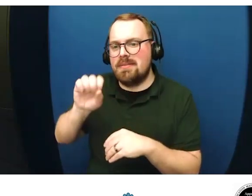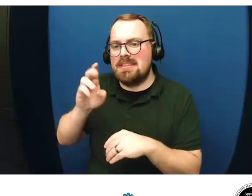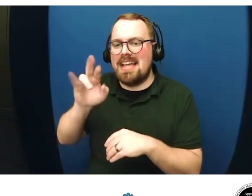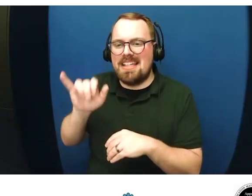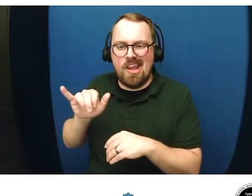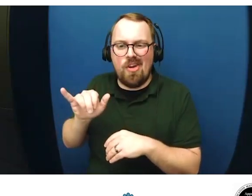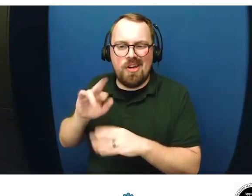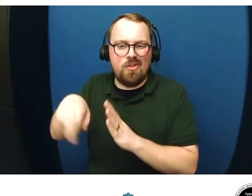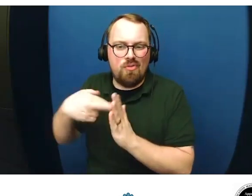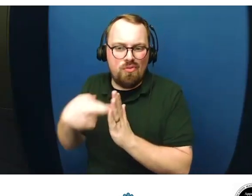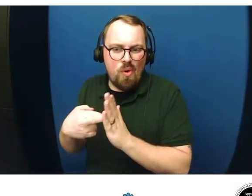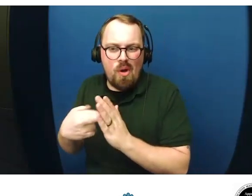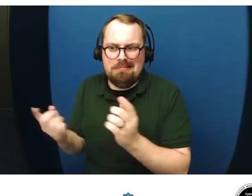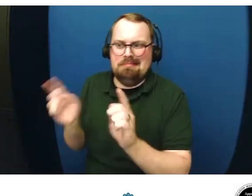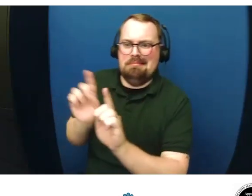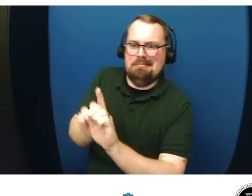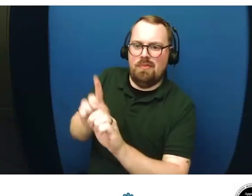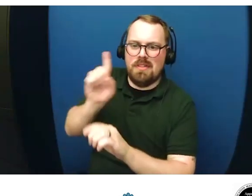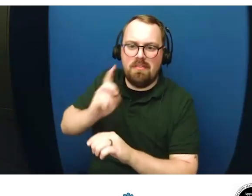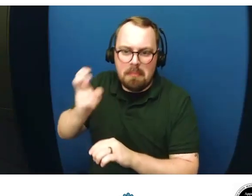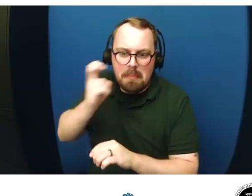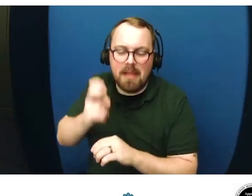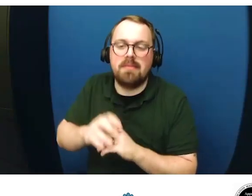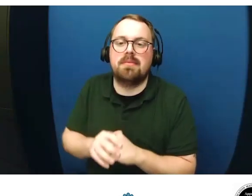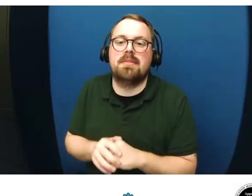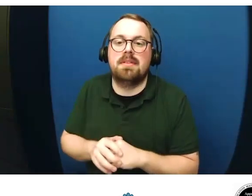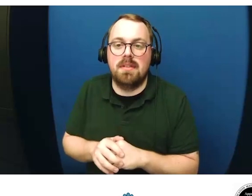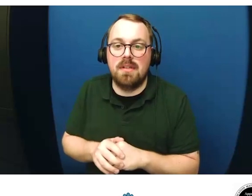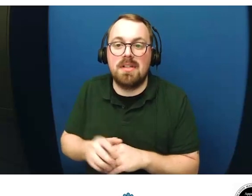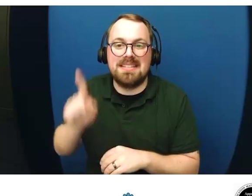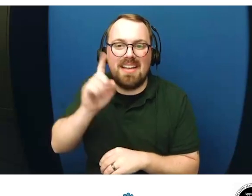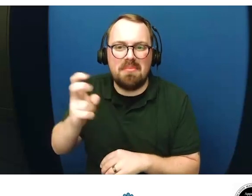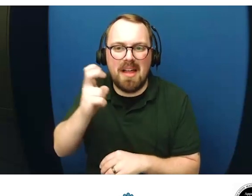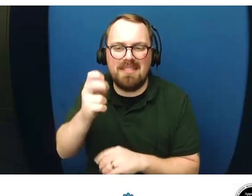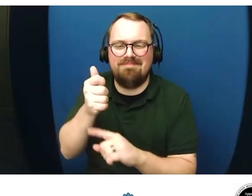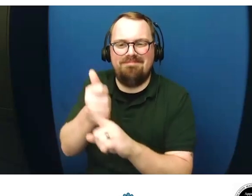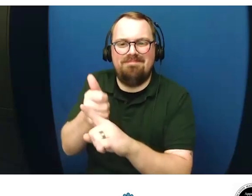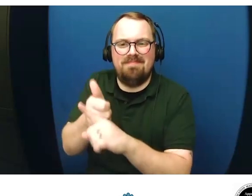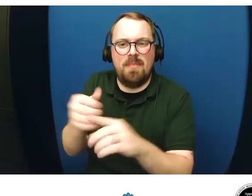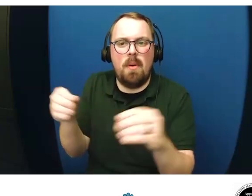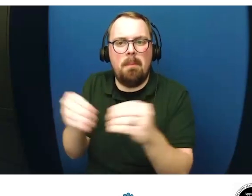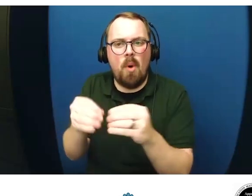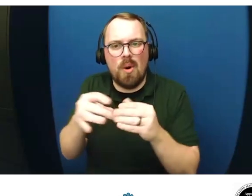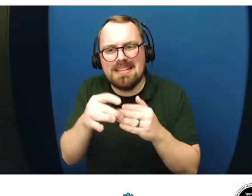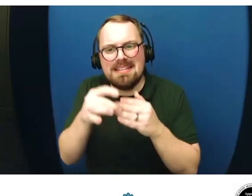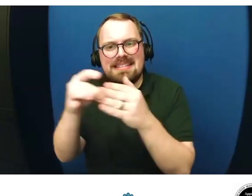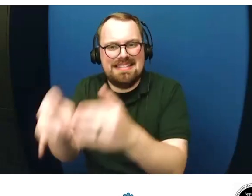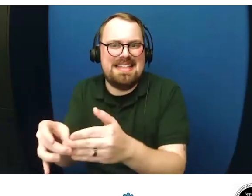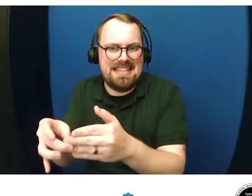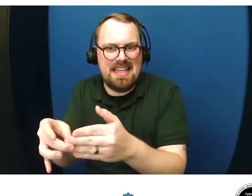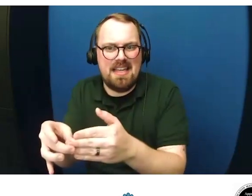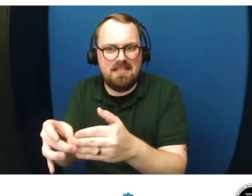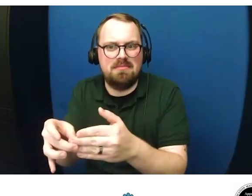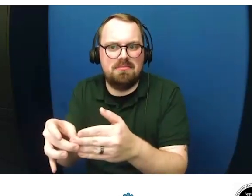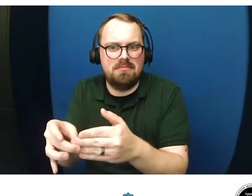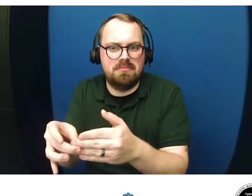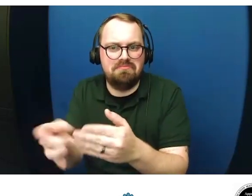to the individual who's deafblind; individual who is deafblind is doing more leading and guiding.